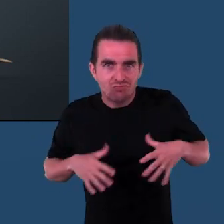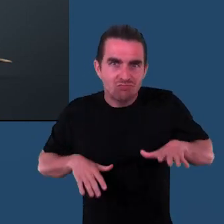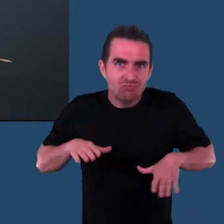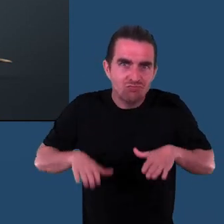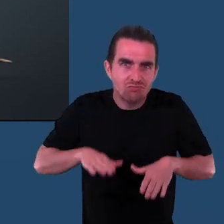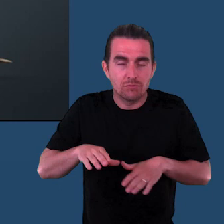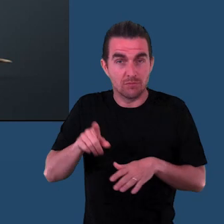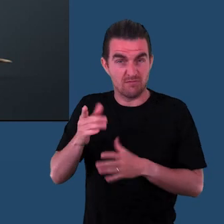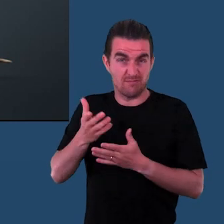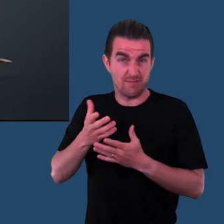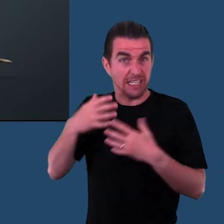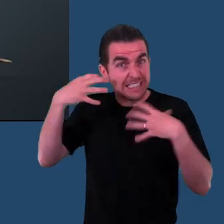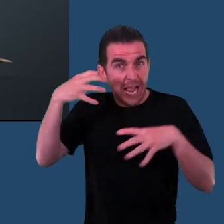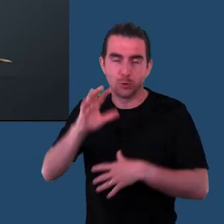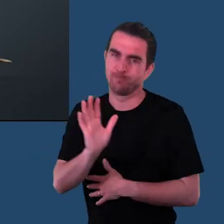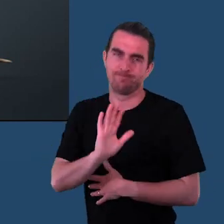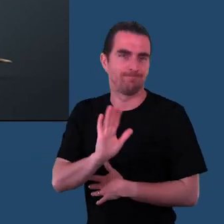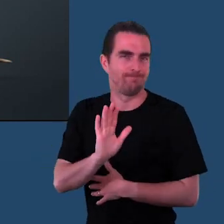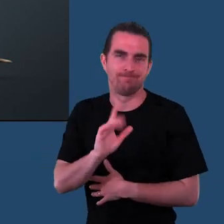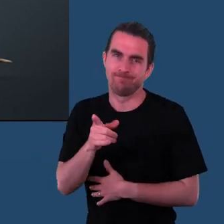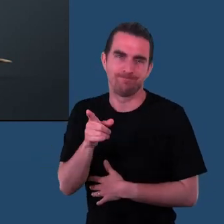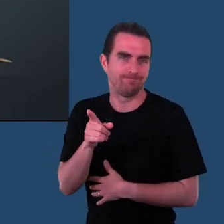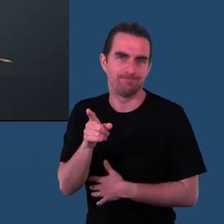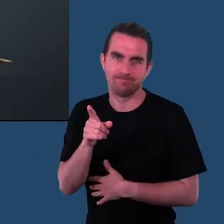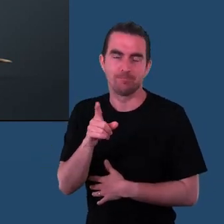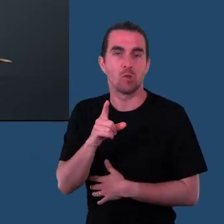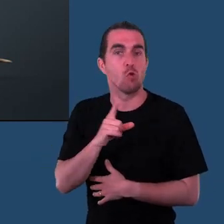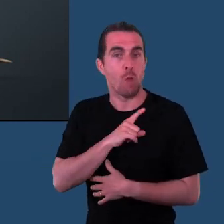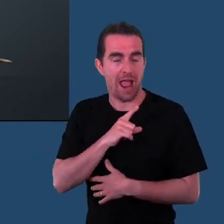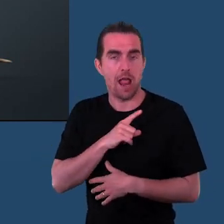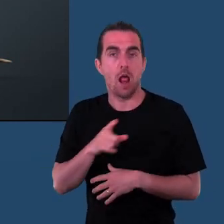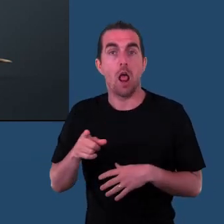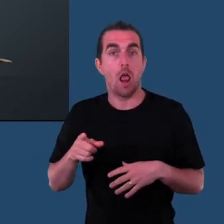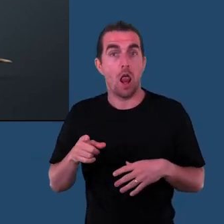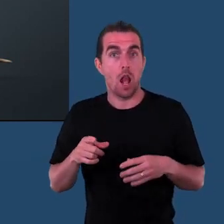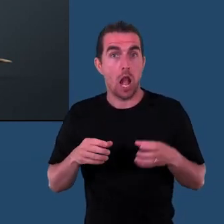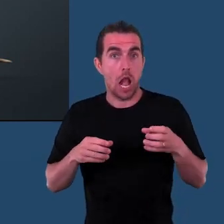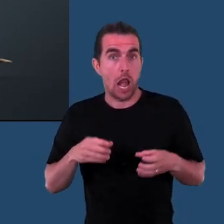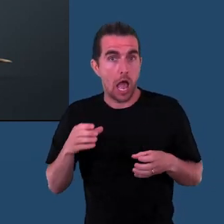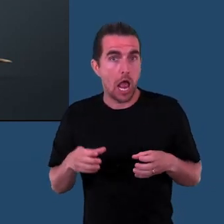obviously, you can see that they're clearly not a dinosaur, because they've got their legs and arms